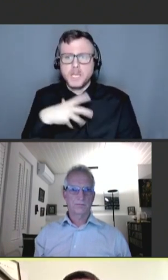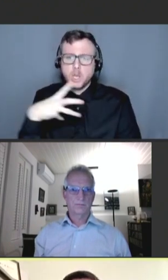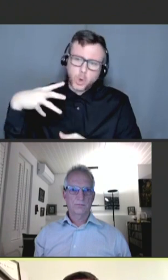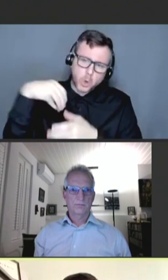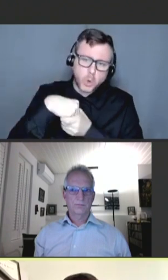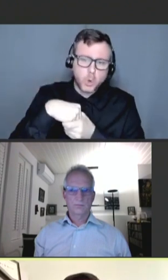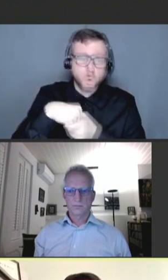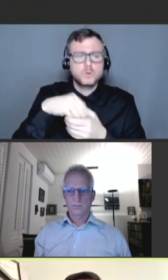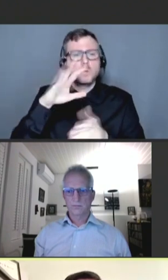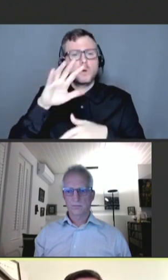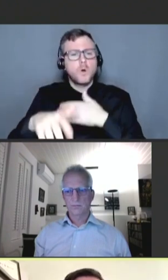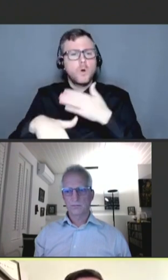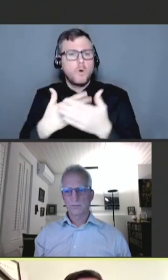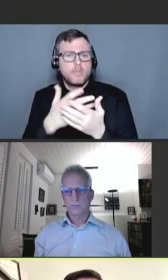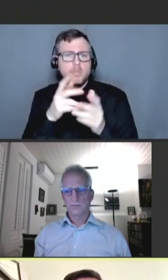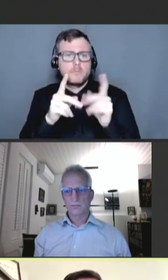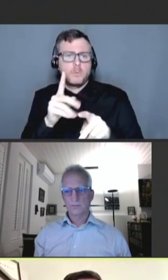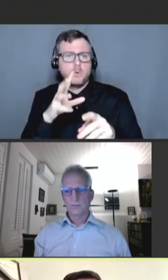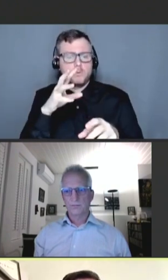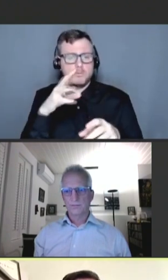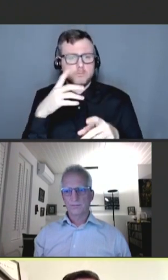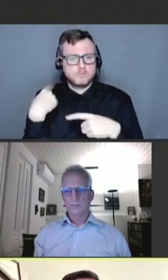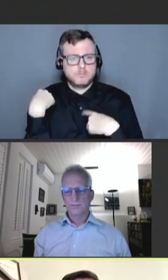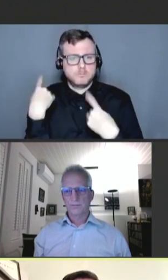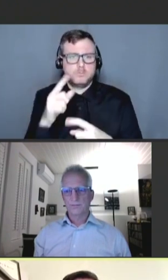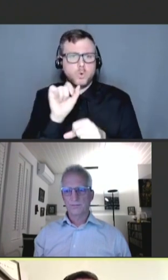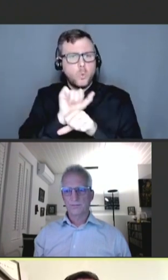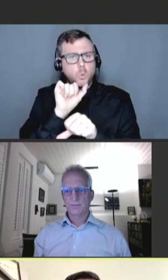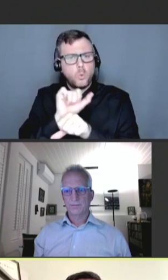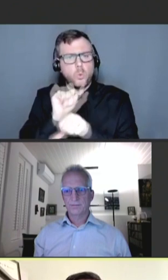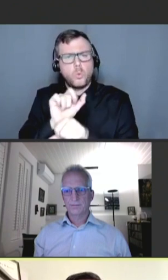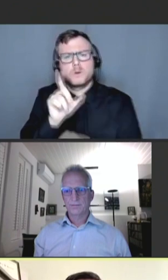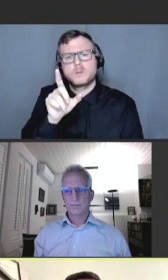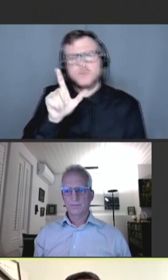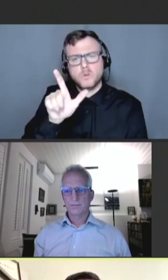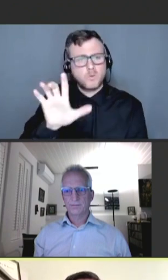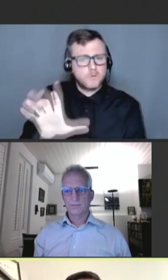all the people who have been working diligently on Long-COVID for a long time to really, you know,